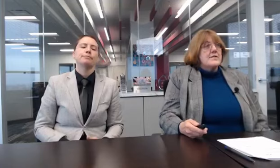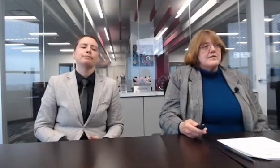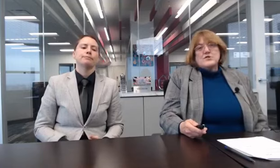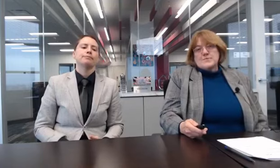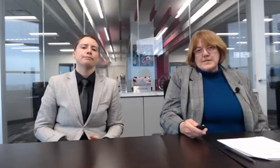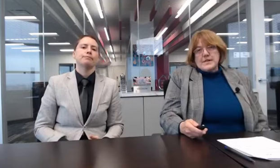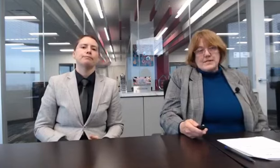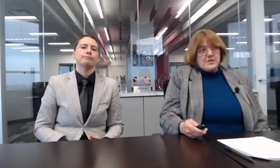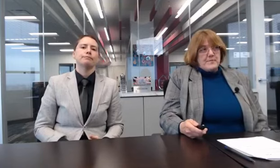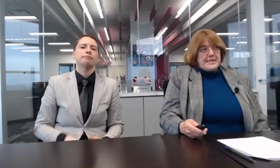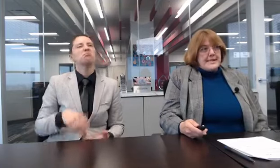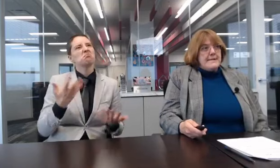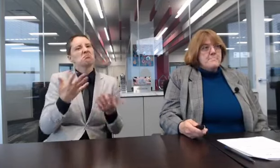to determine eligibility.